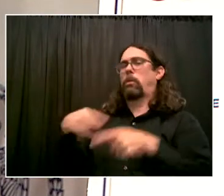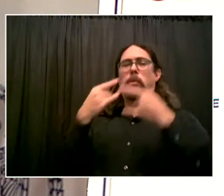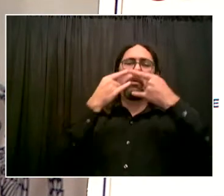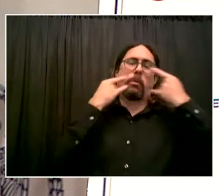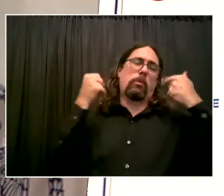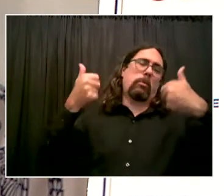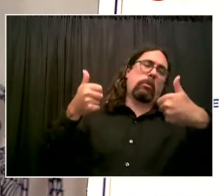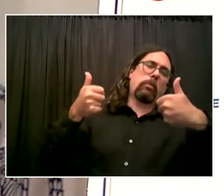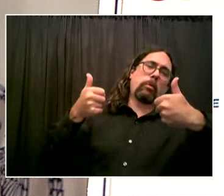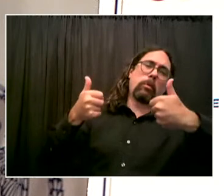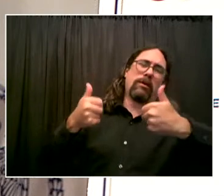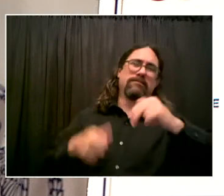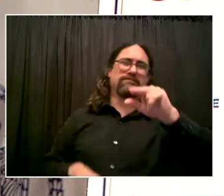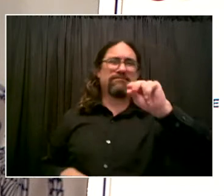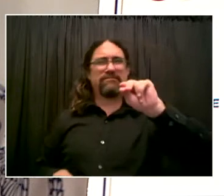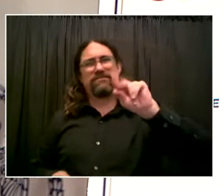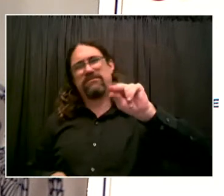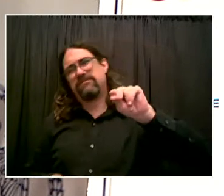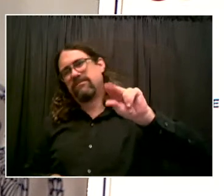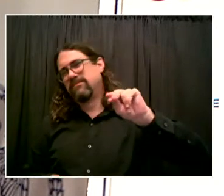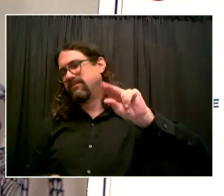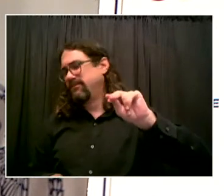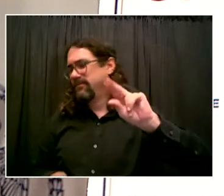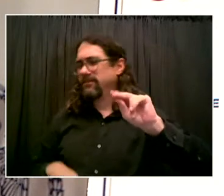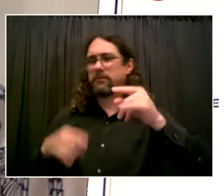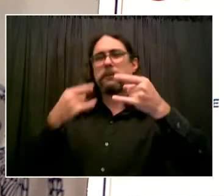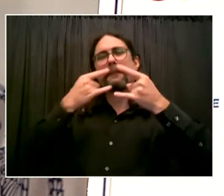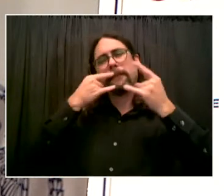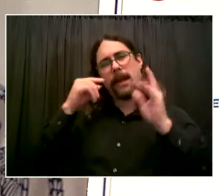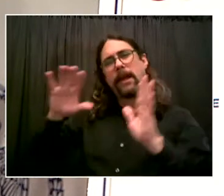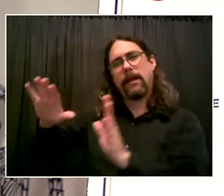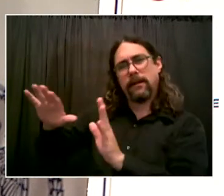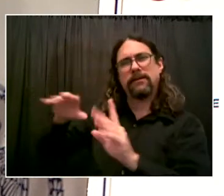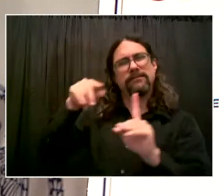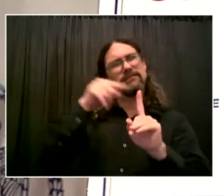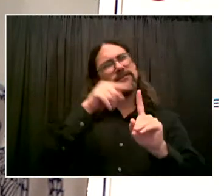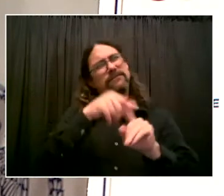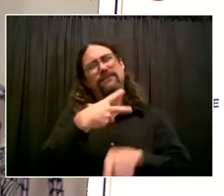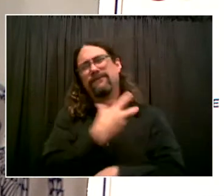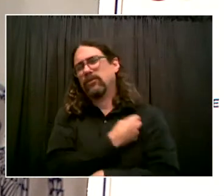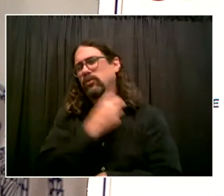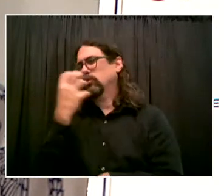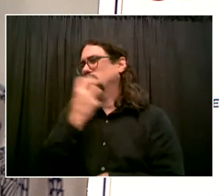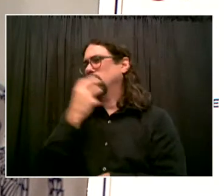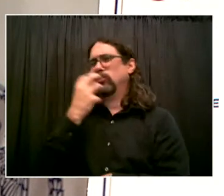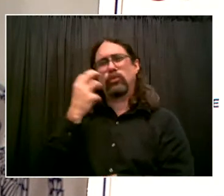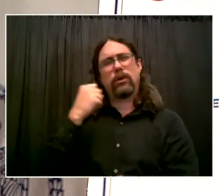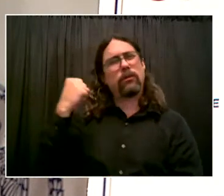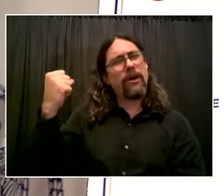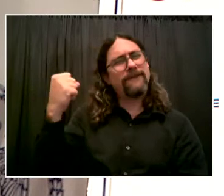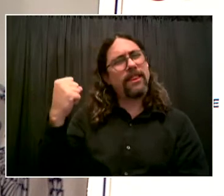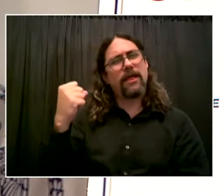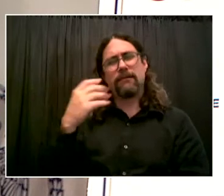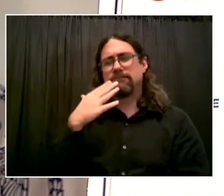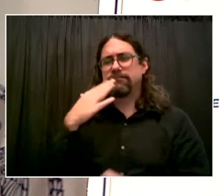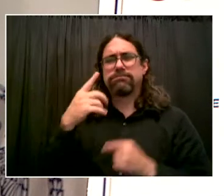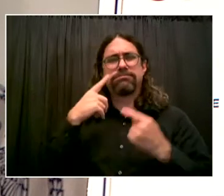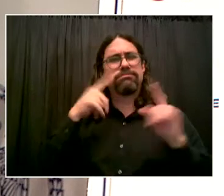DEAL IWTH VACCINATION. THAT'S CRAZY THAT EVADES THE MAIN POINT. SOMEHOW WE ARE